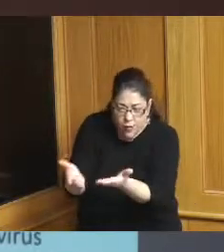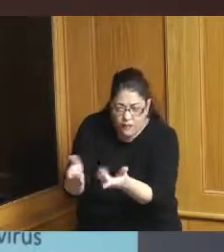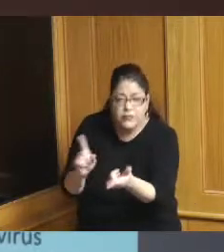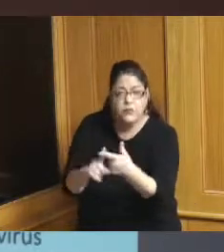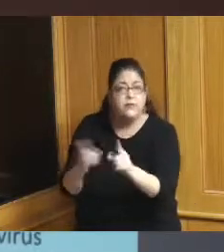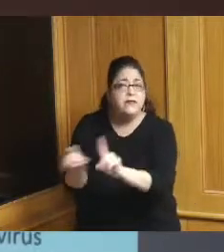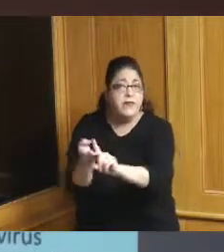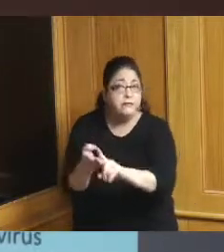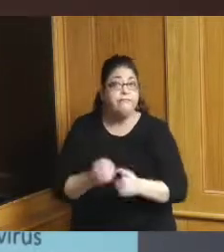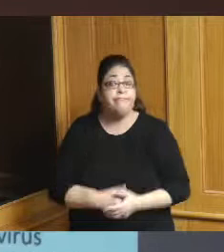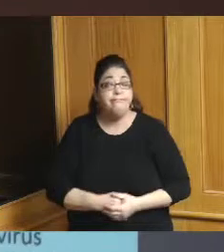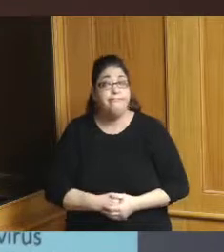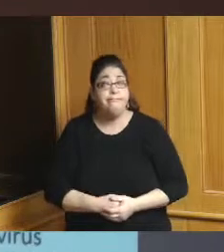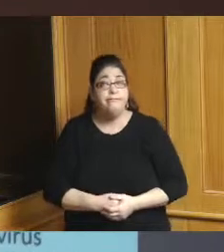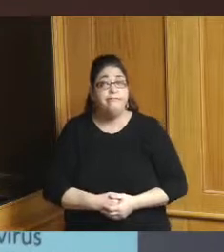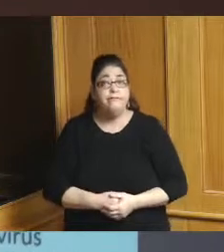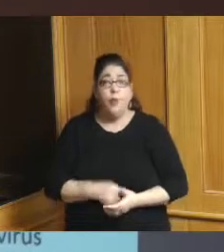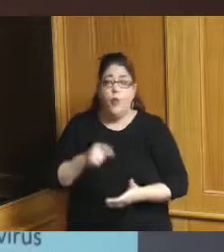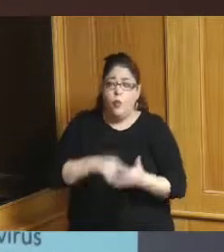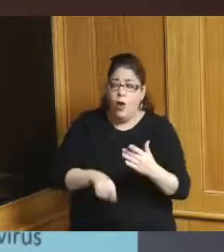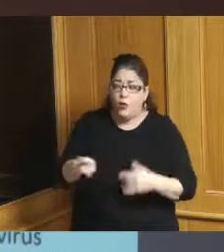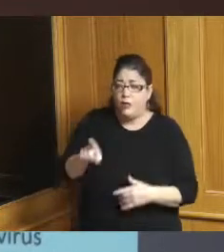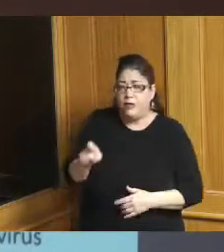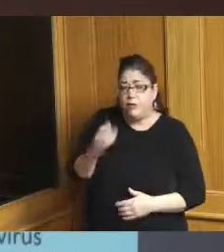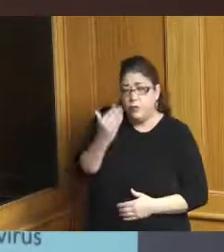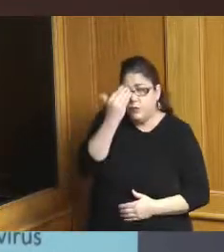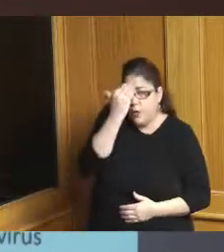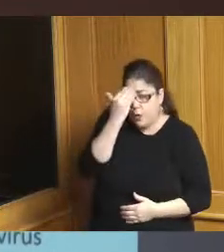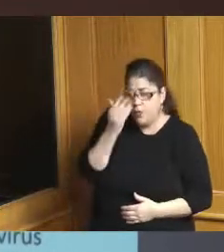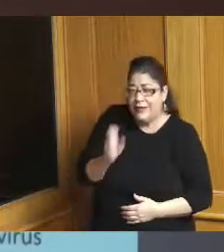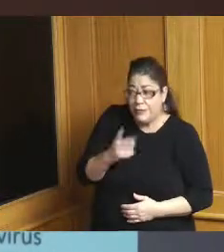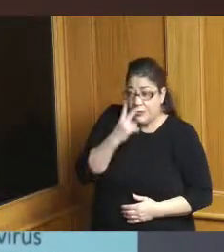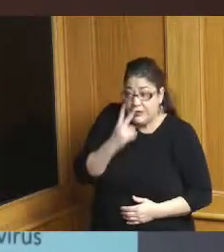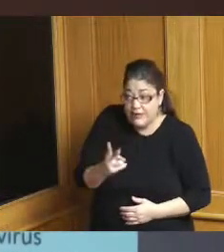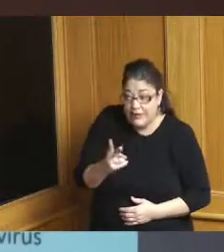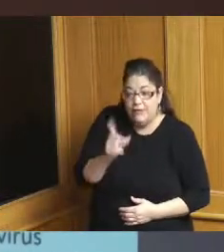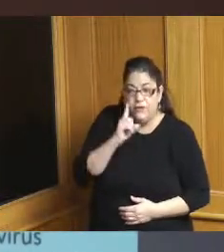or know or to see in order to take this vaccine to be safe